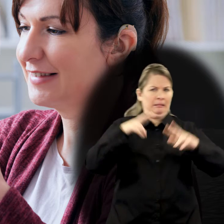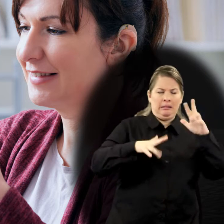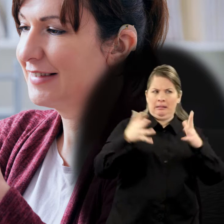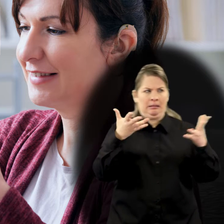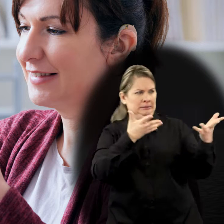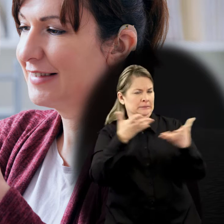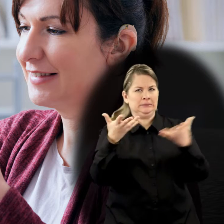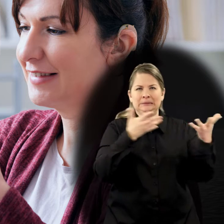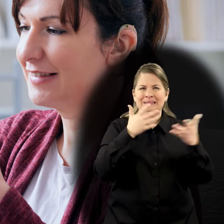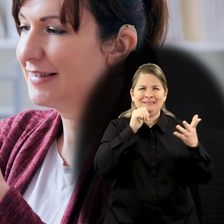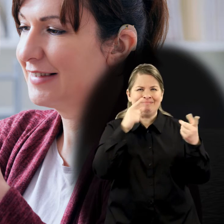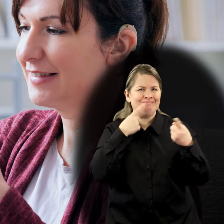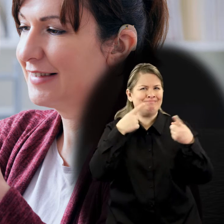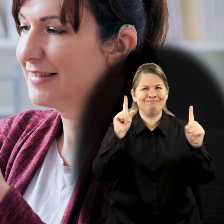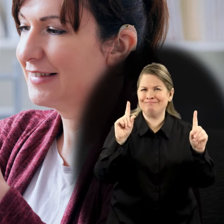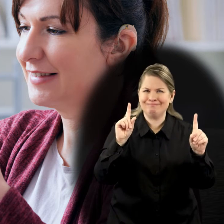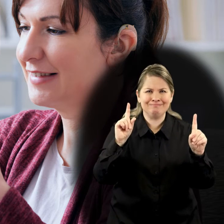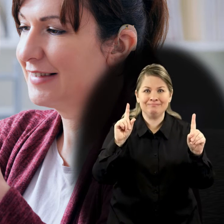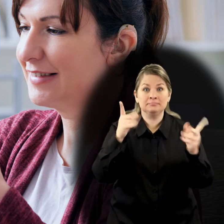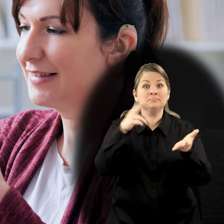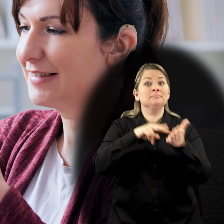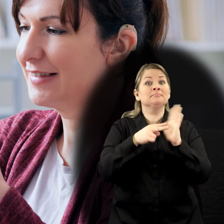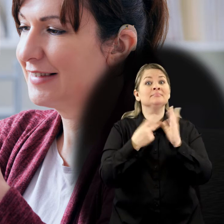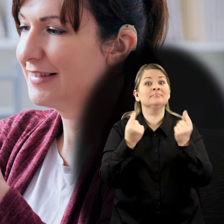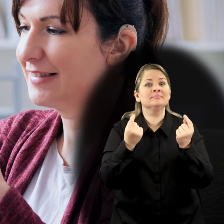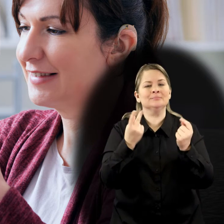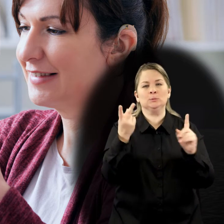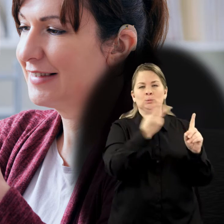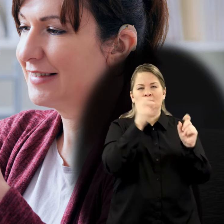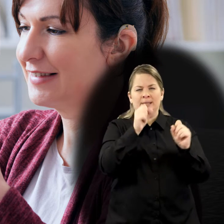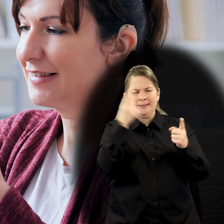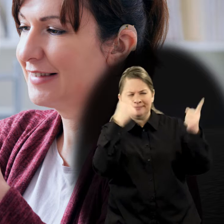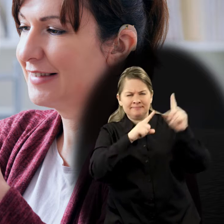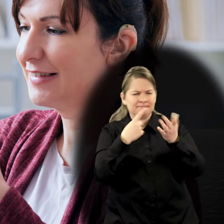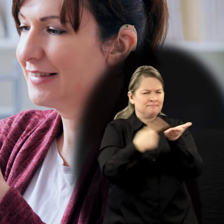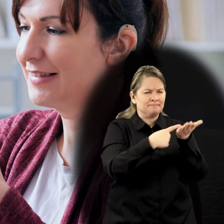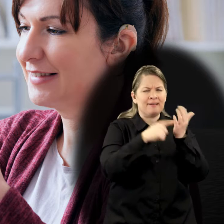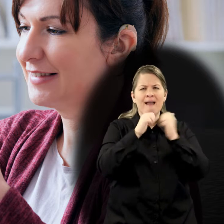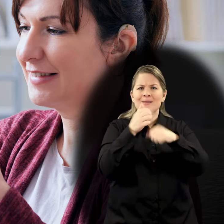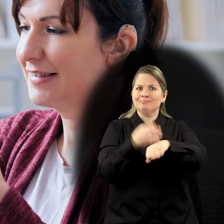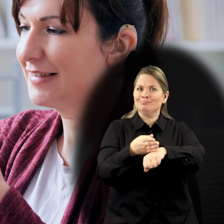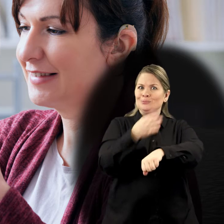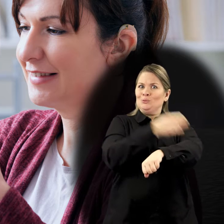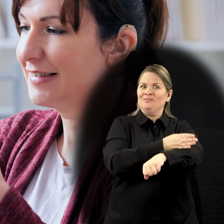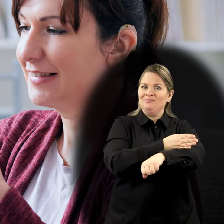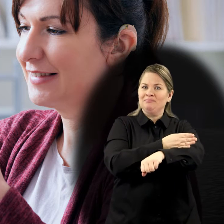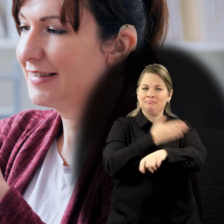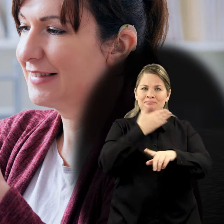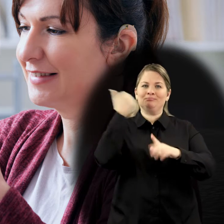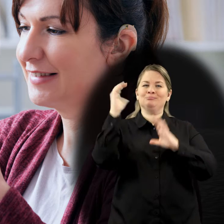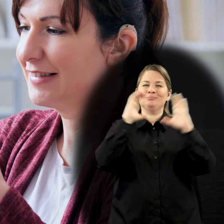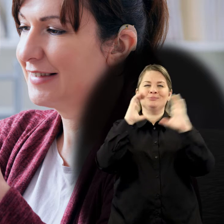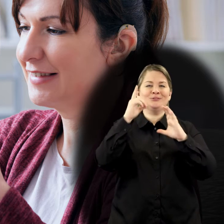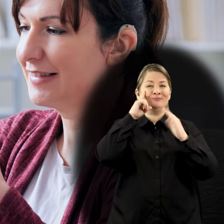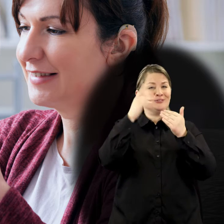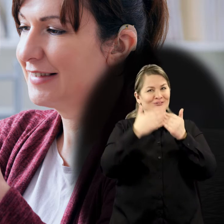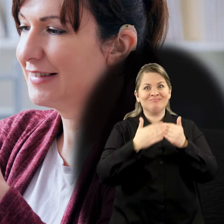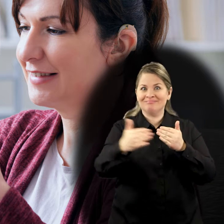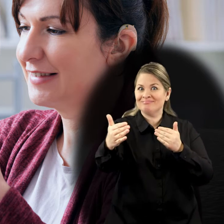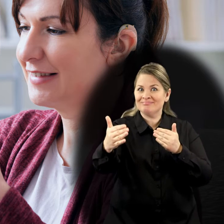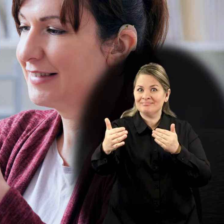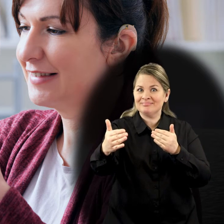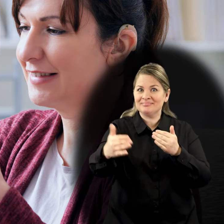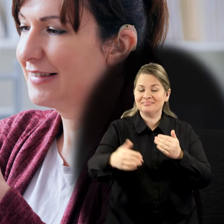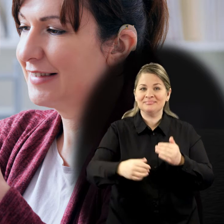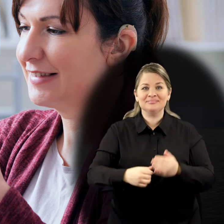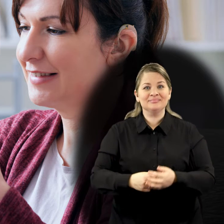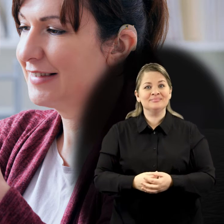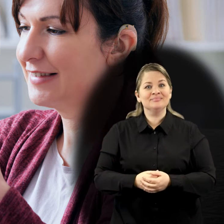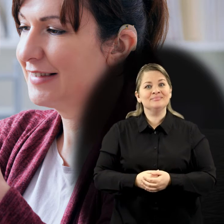if a solution isn't effective for you and then work with them to improve communications.